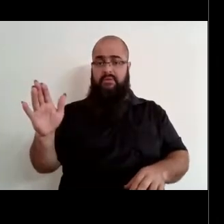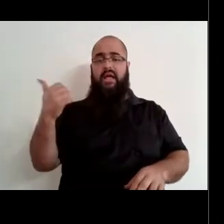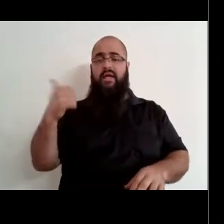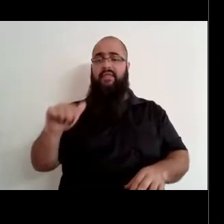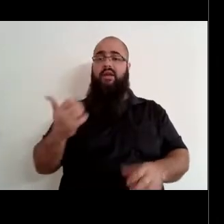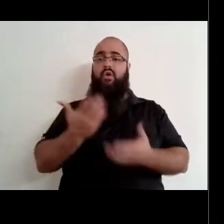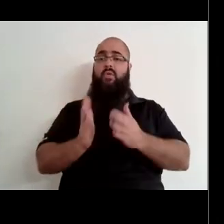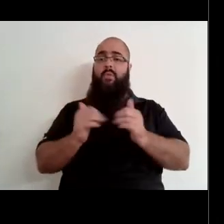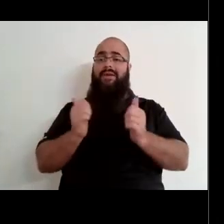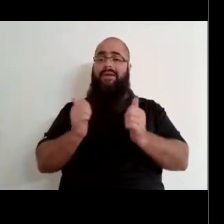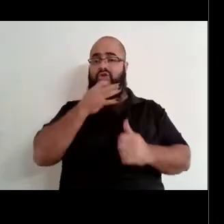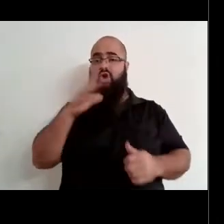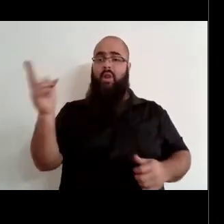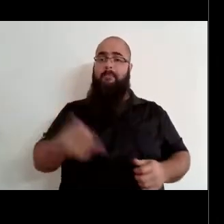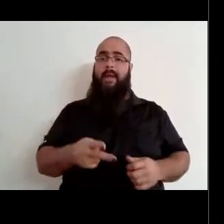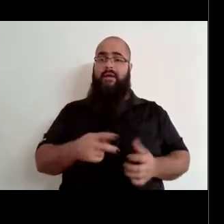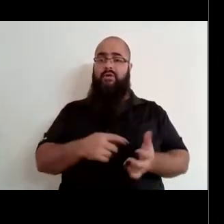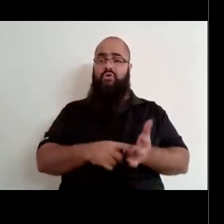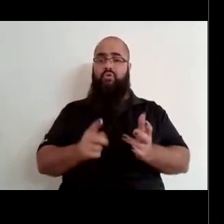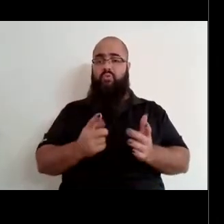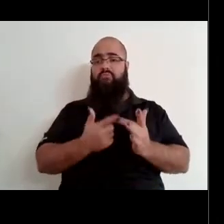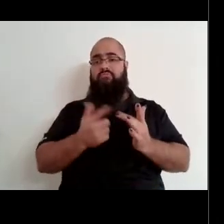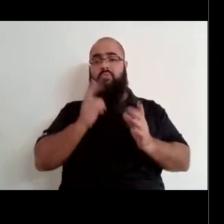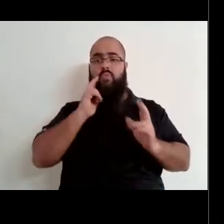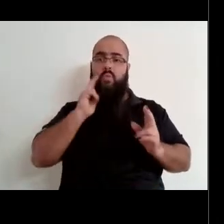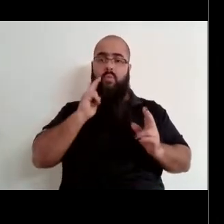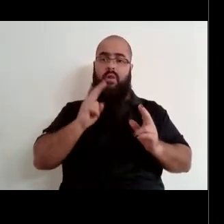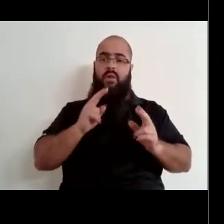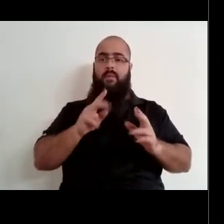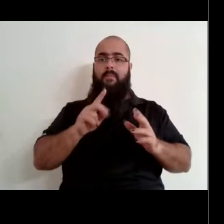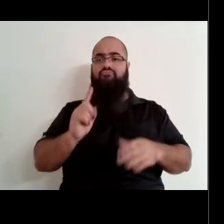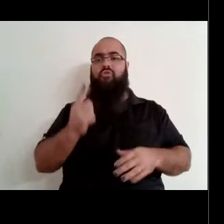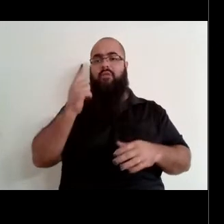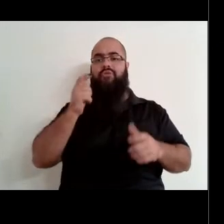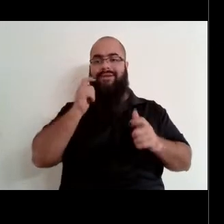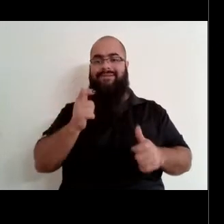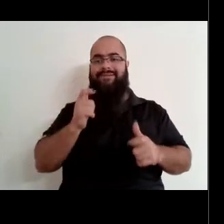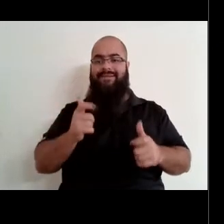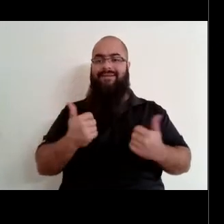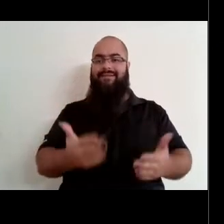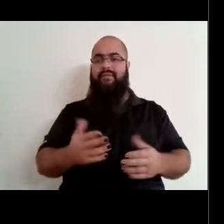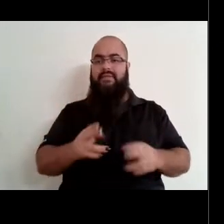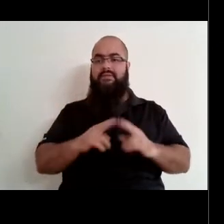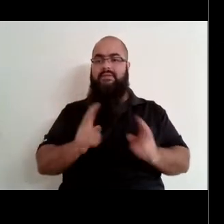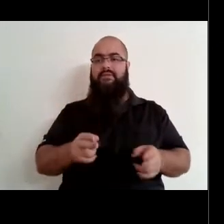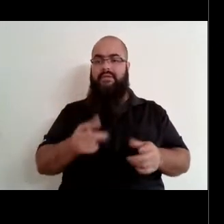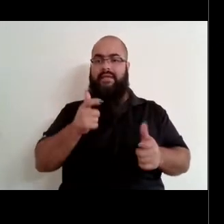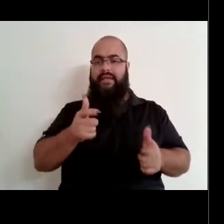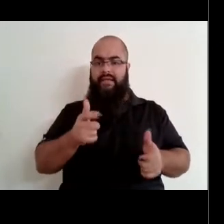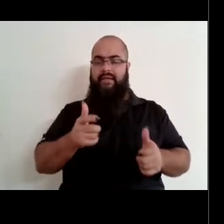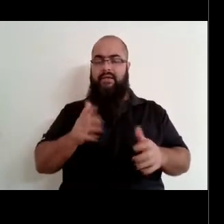Legal Aid is the primary service provider for this service but supported by partners in Brisbane and regions as well.